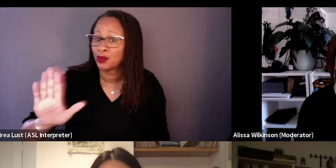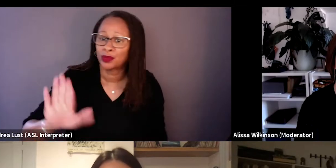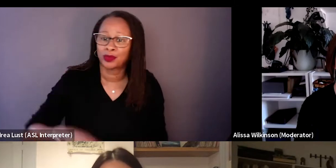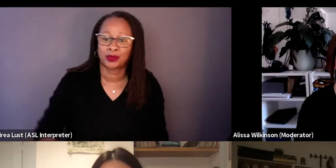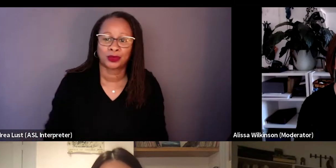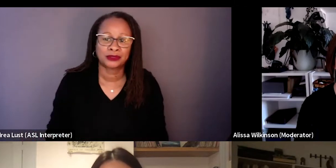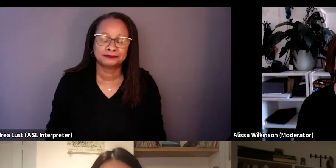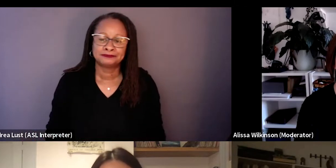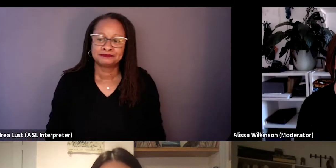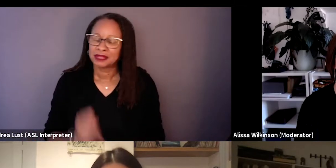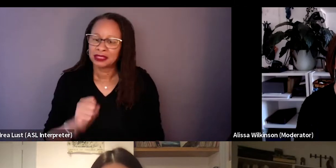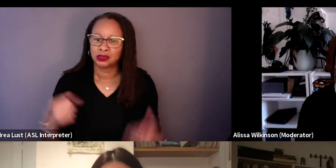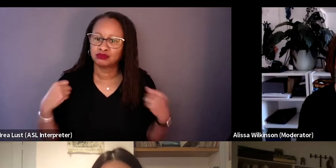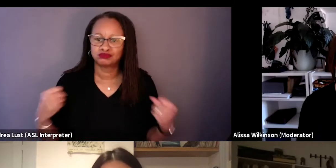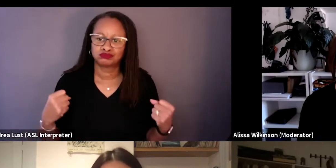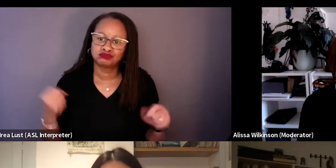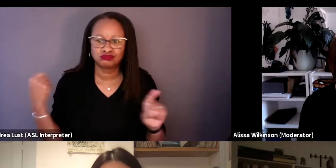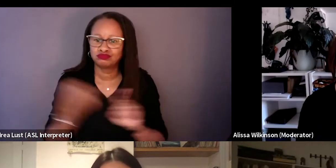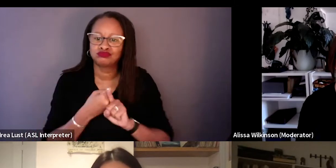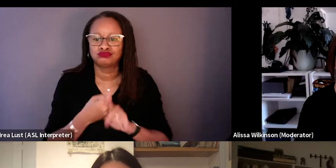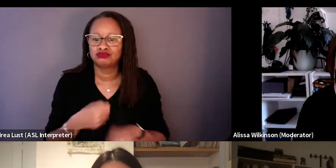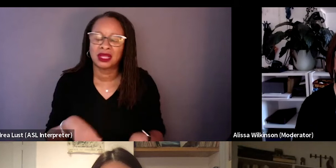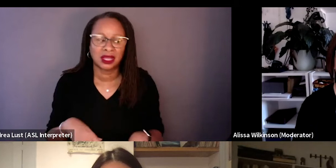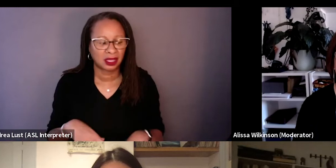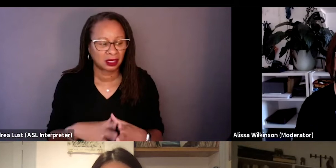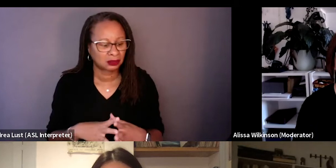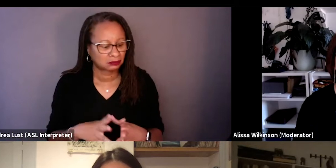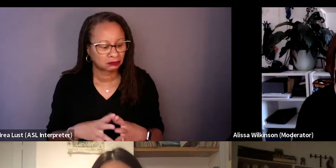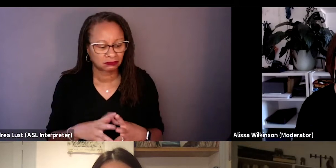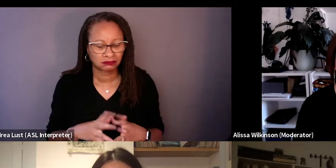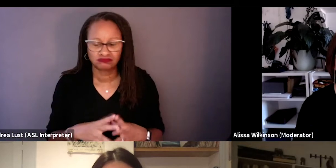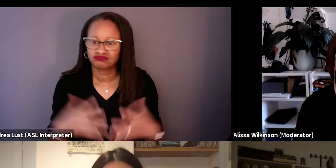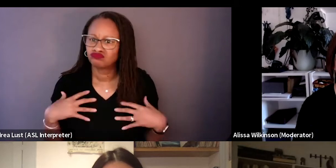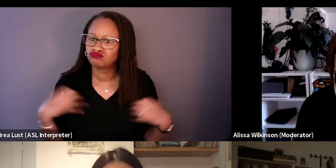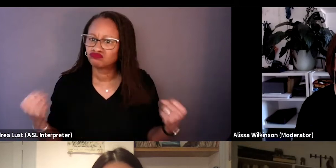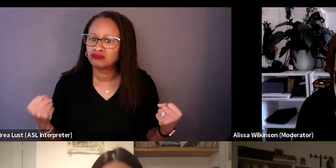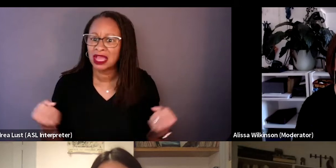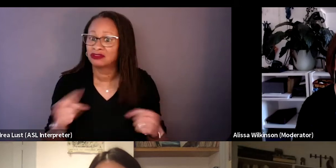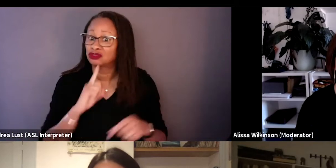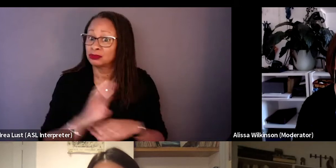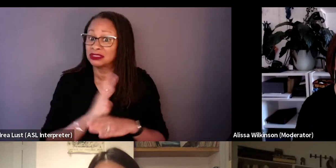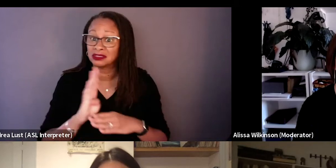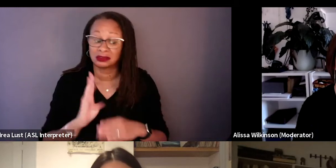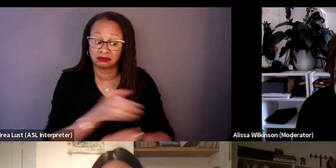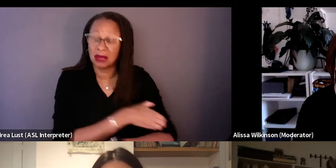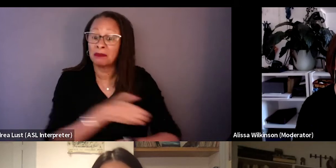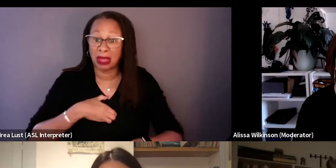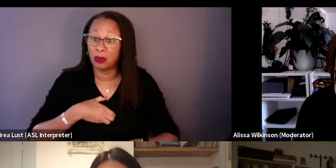so bold and so courageous and so empowering that we thought, okay,